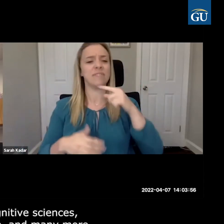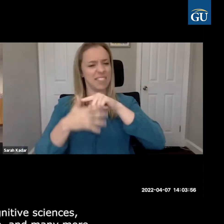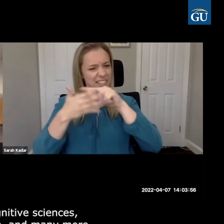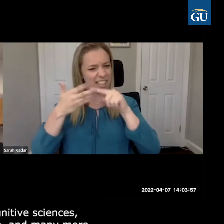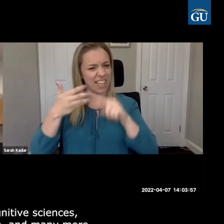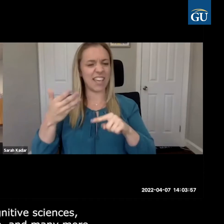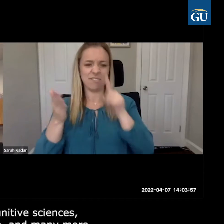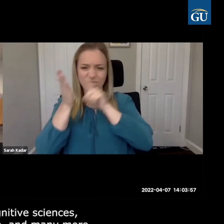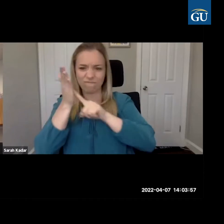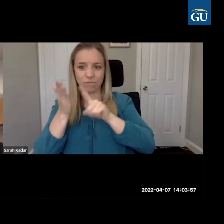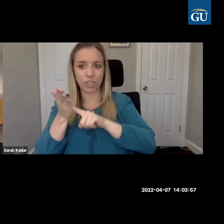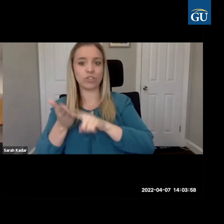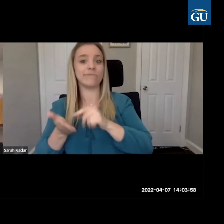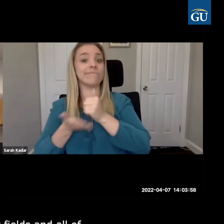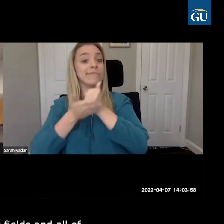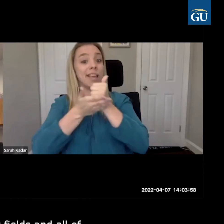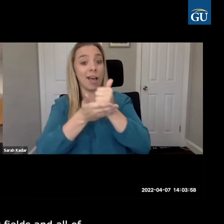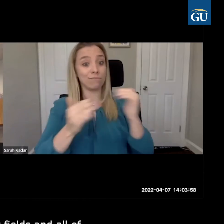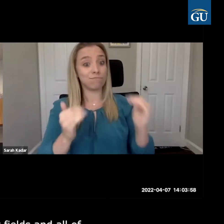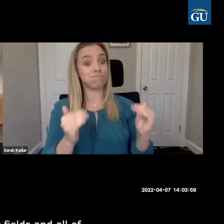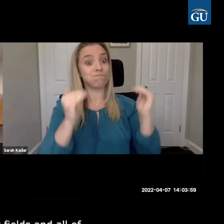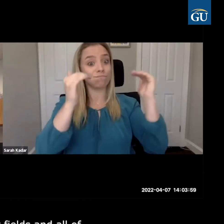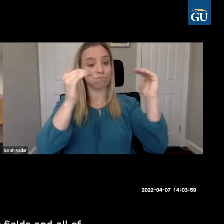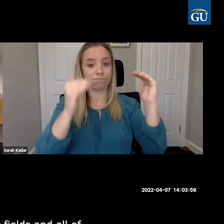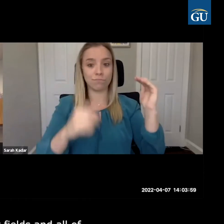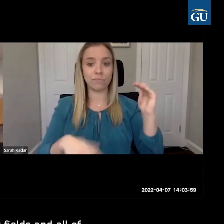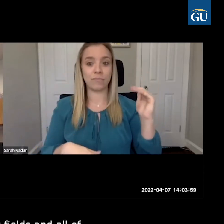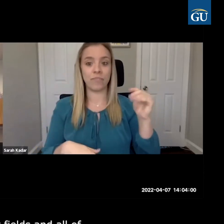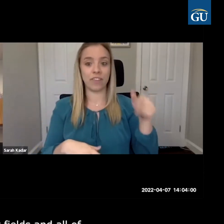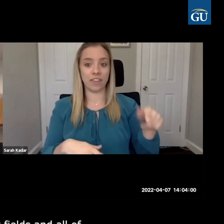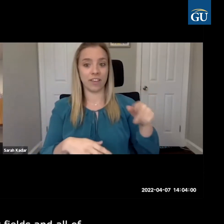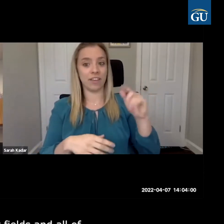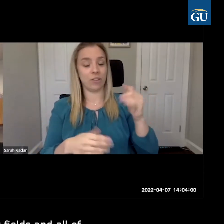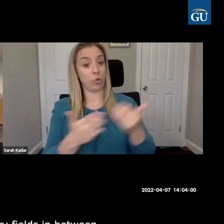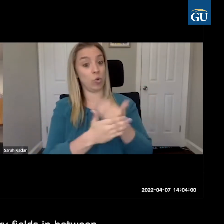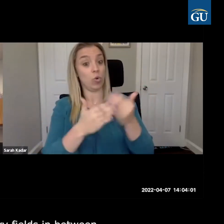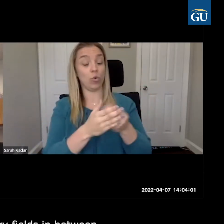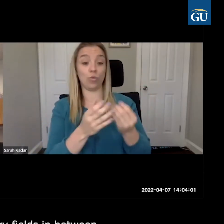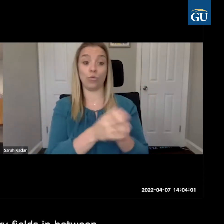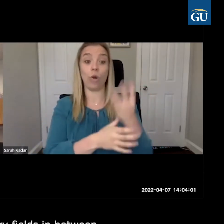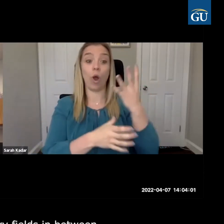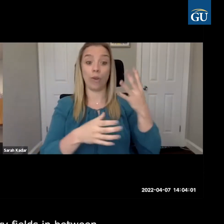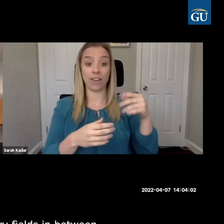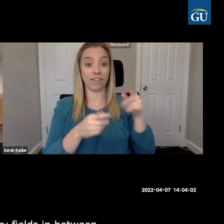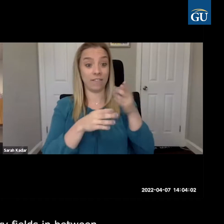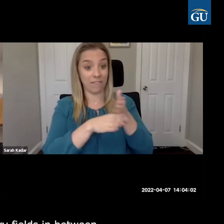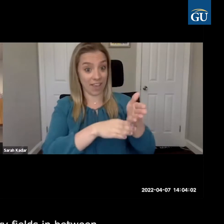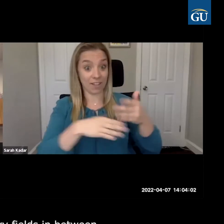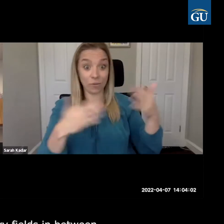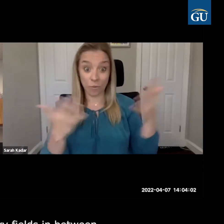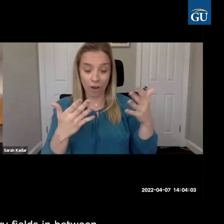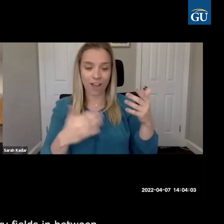and many more these different fields